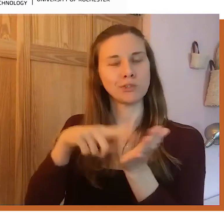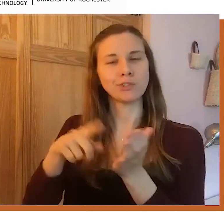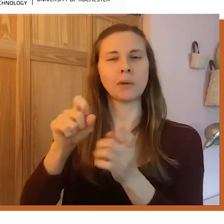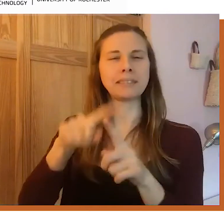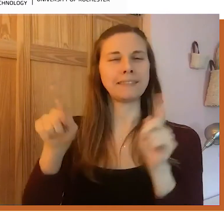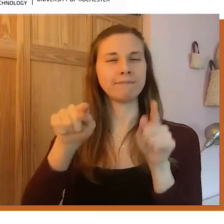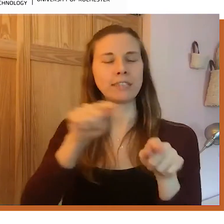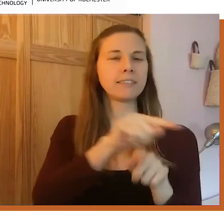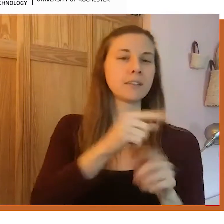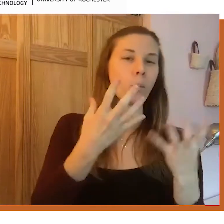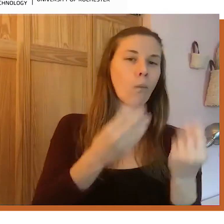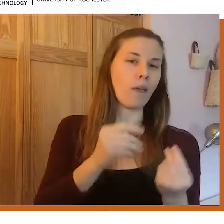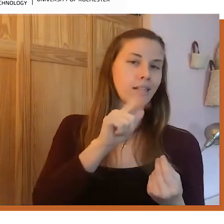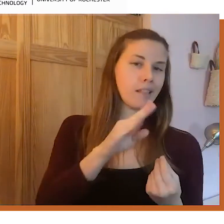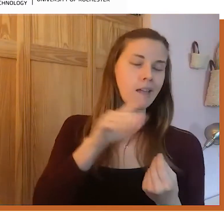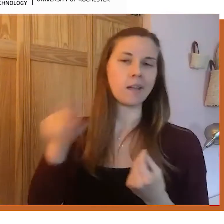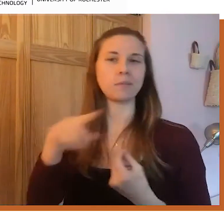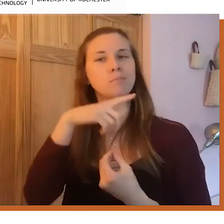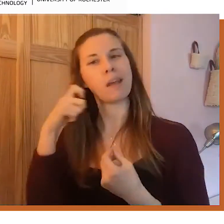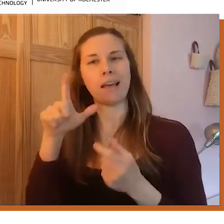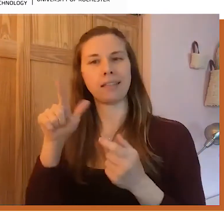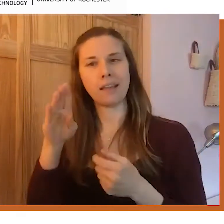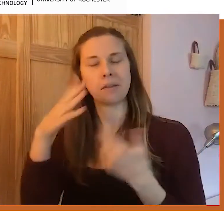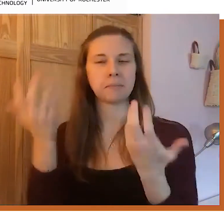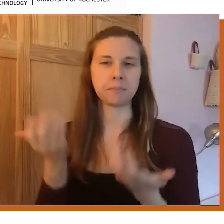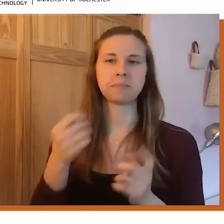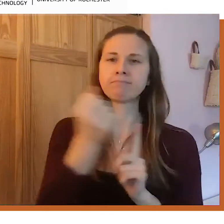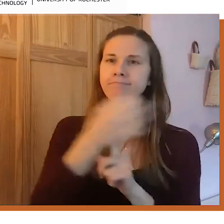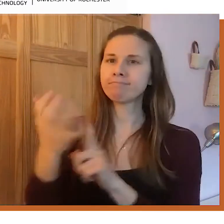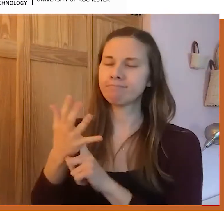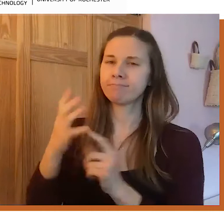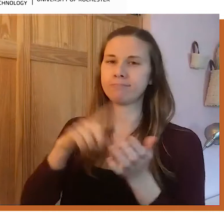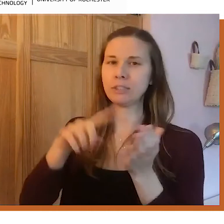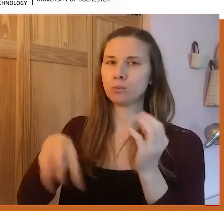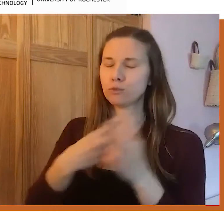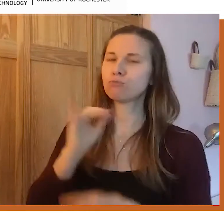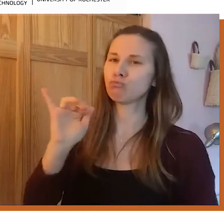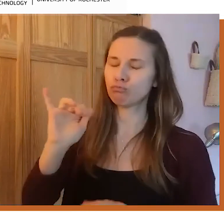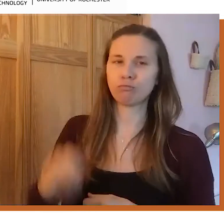so I had my experience in the wet lab, Dr. Kim's lab, and then I also had my experience--